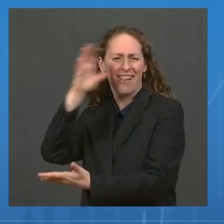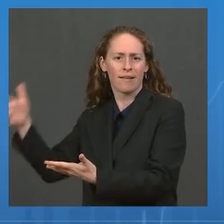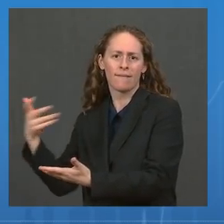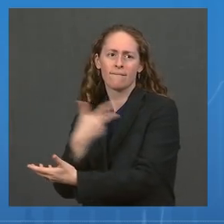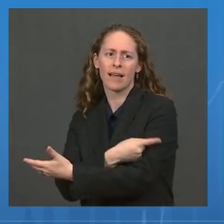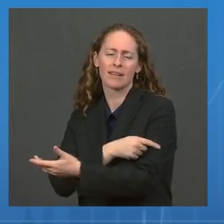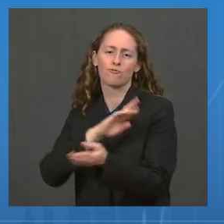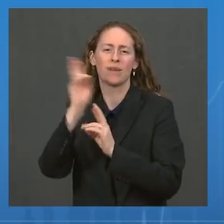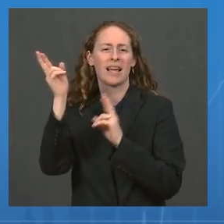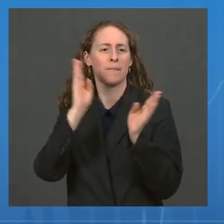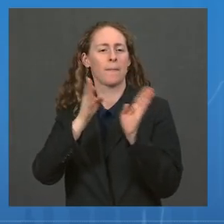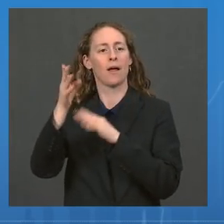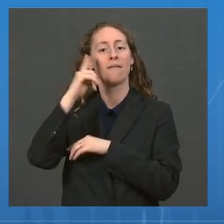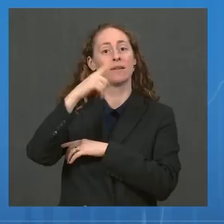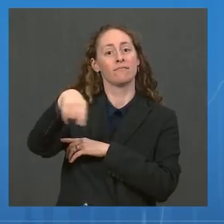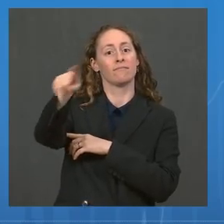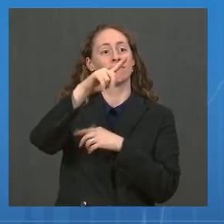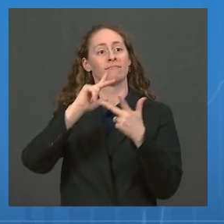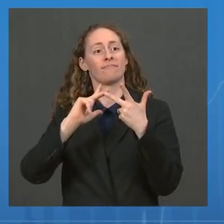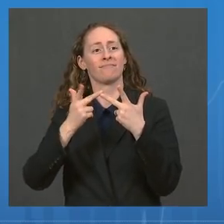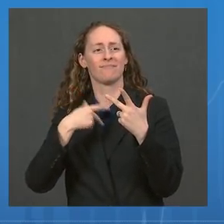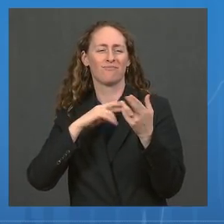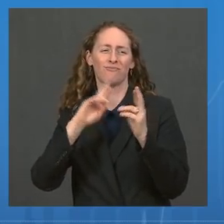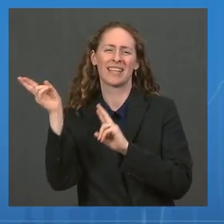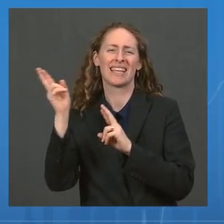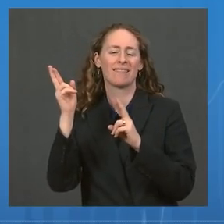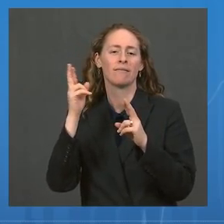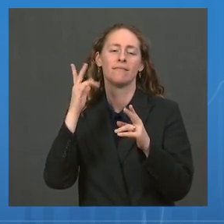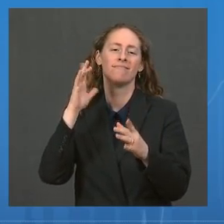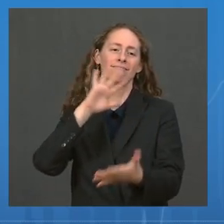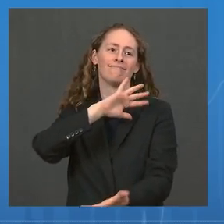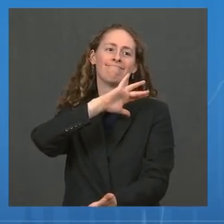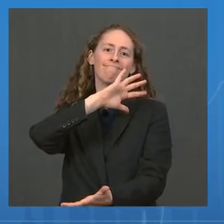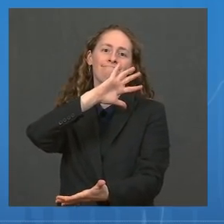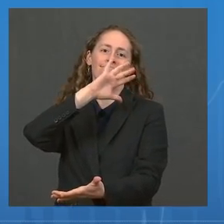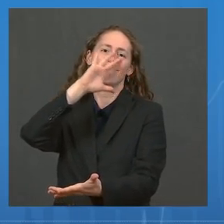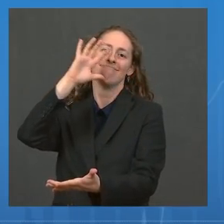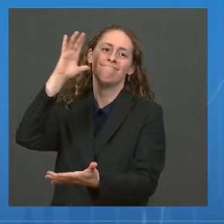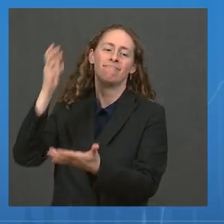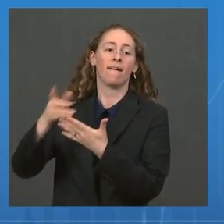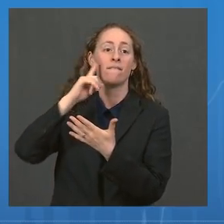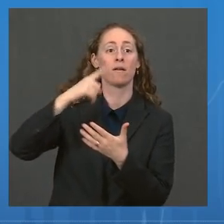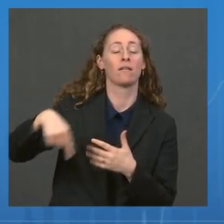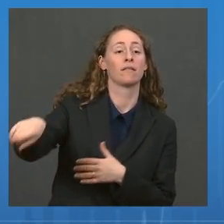to tens of millions of eligible Americans. First, let me turn to Drs. Walensky, Fauci, and Murthy.